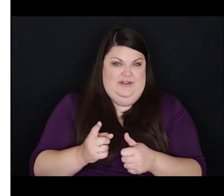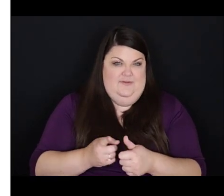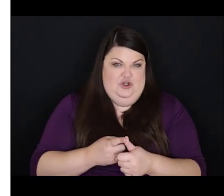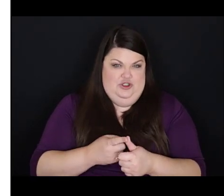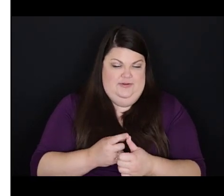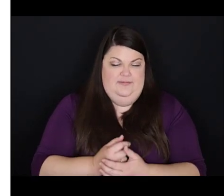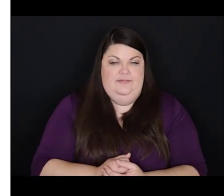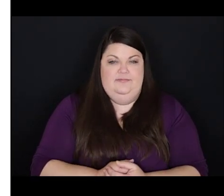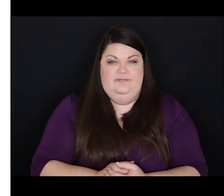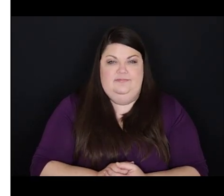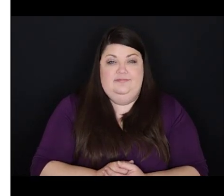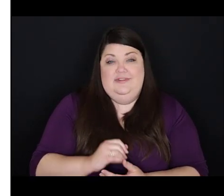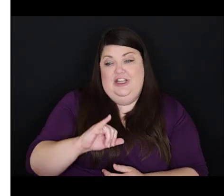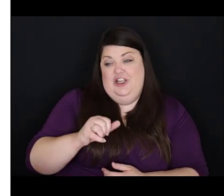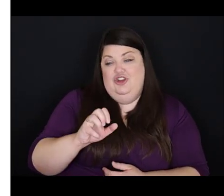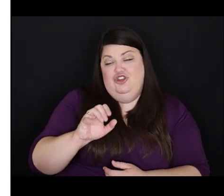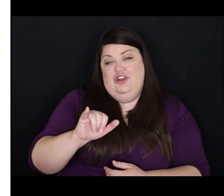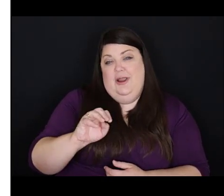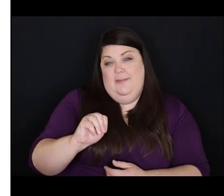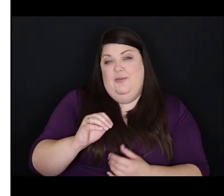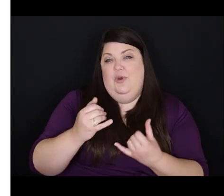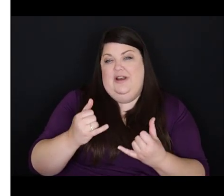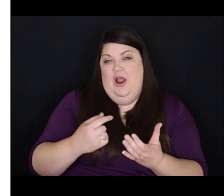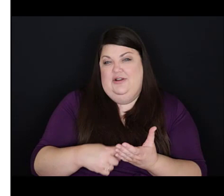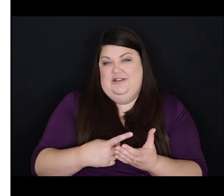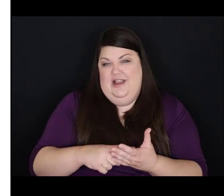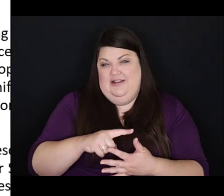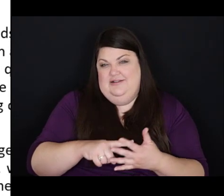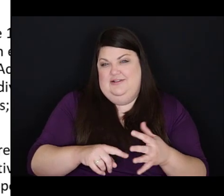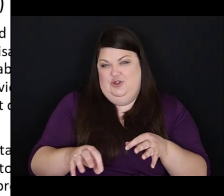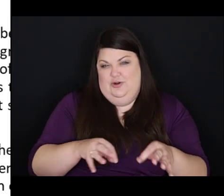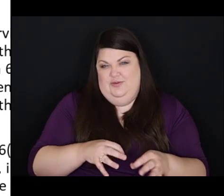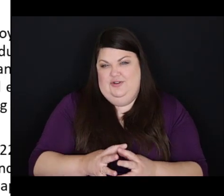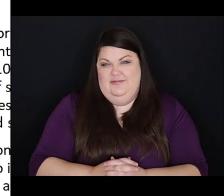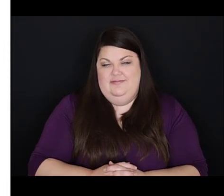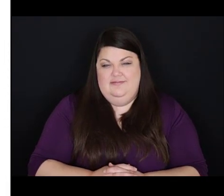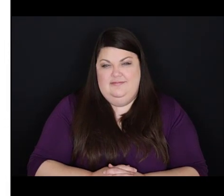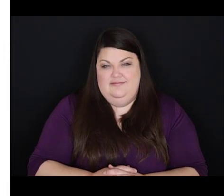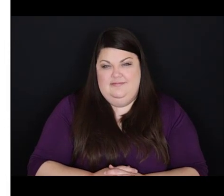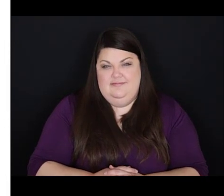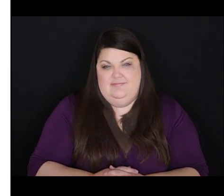Jim will now discuss the following description. [Jim] Thank you, Shannon.